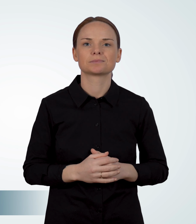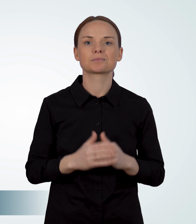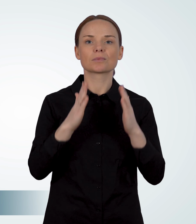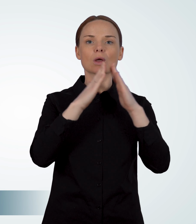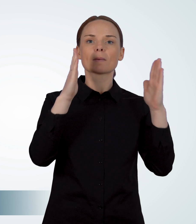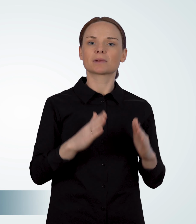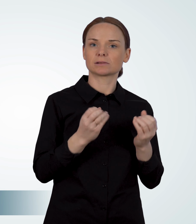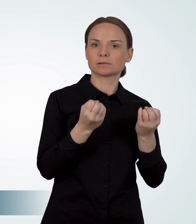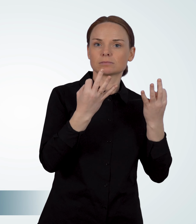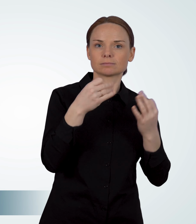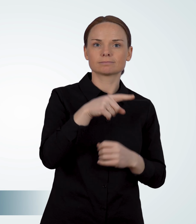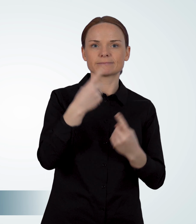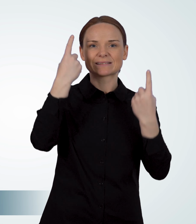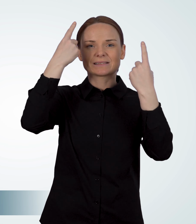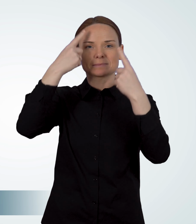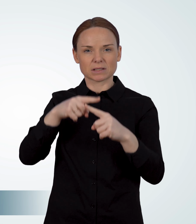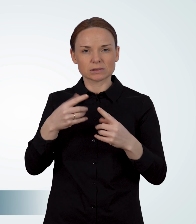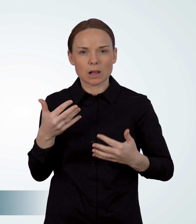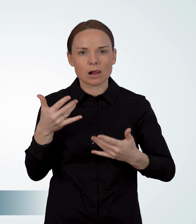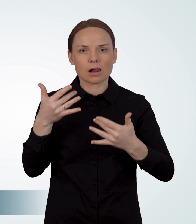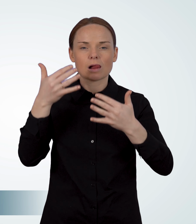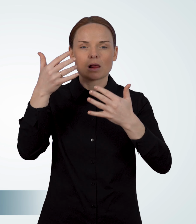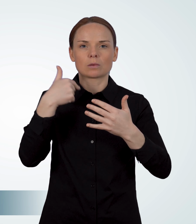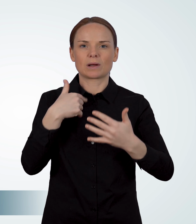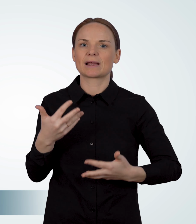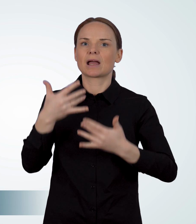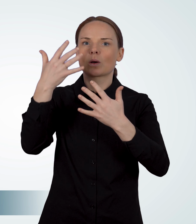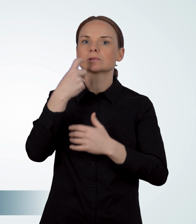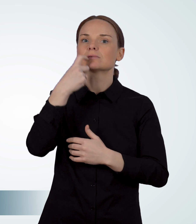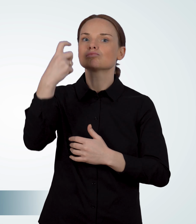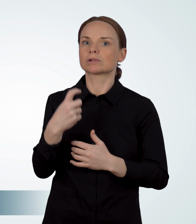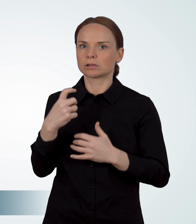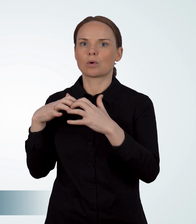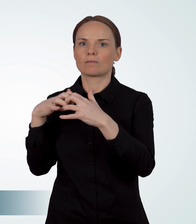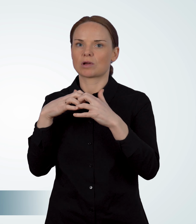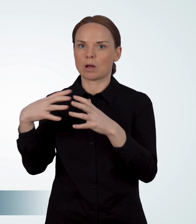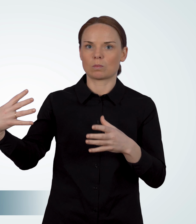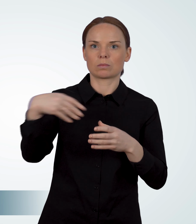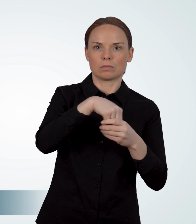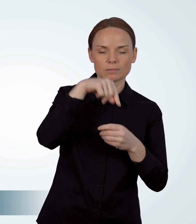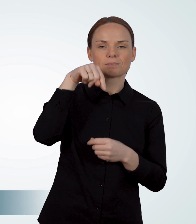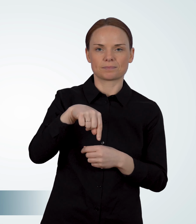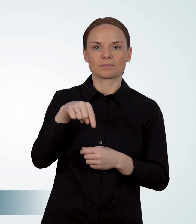Severe overcrowding is counted as homeless for Australian estimates.